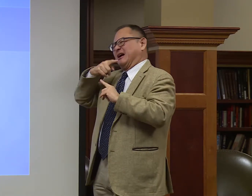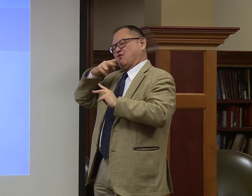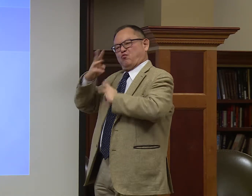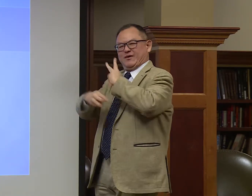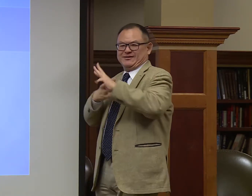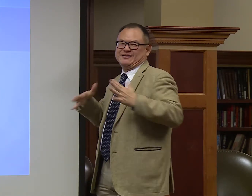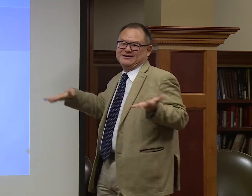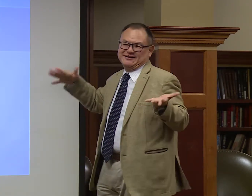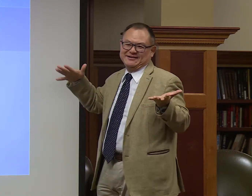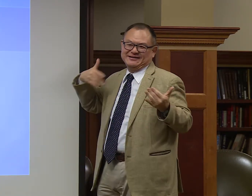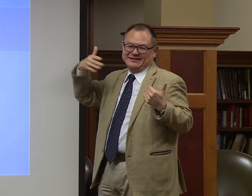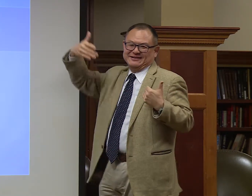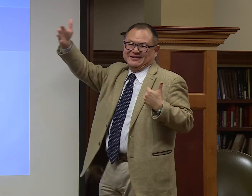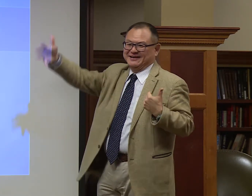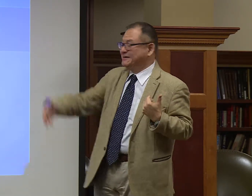and learning how to navigate that.